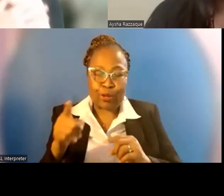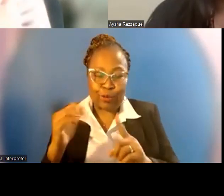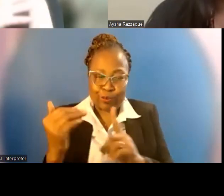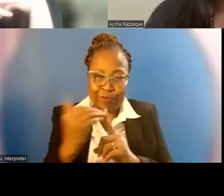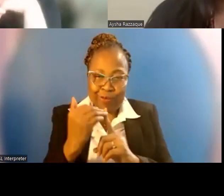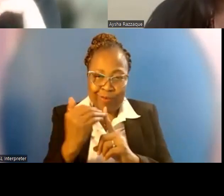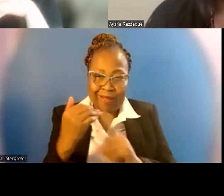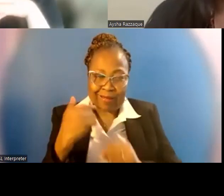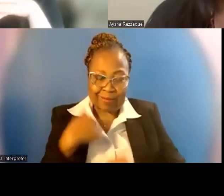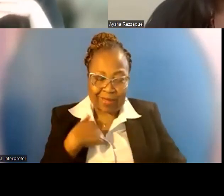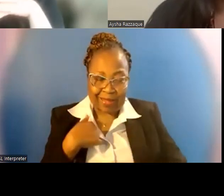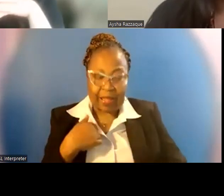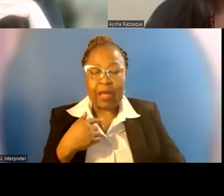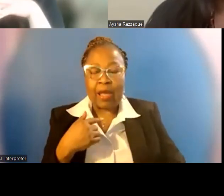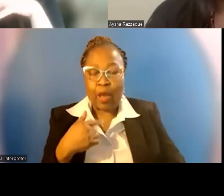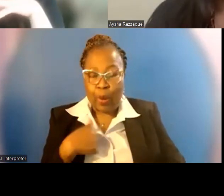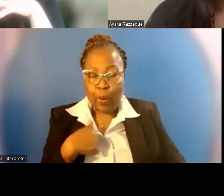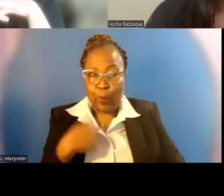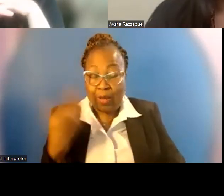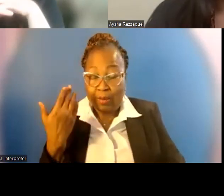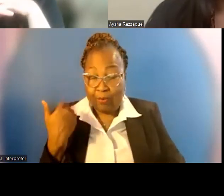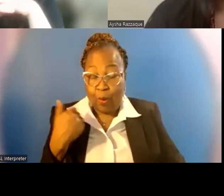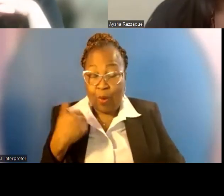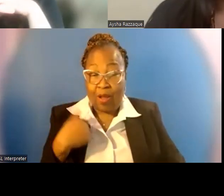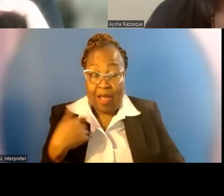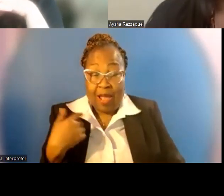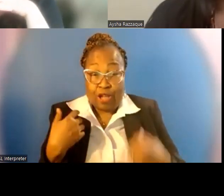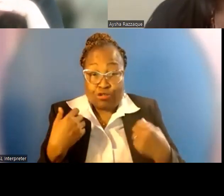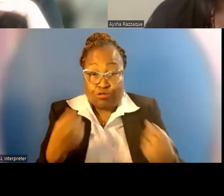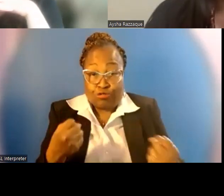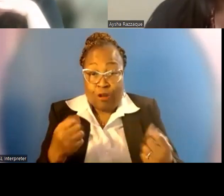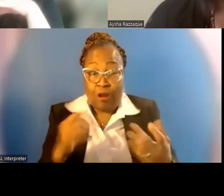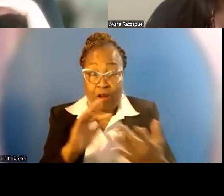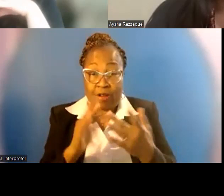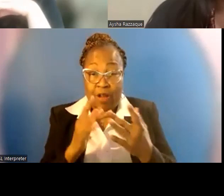so we did have a pretty strong network of graduate students